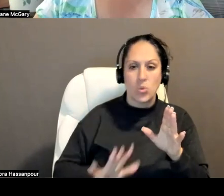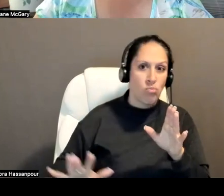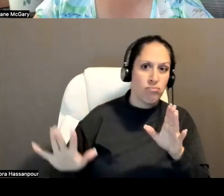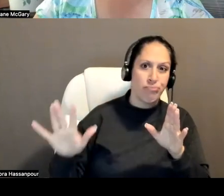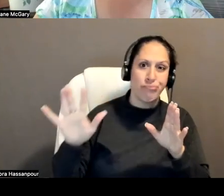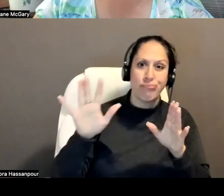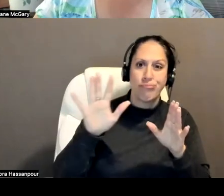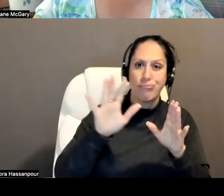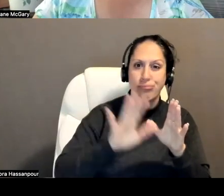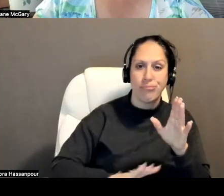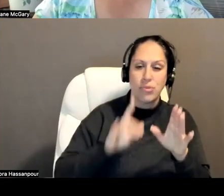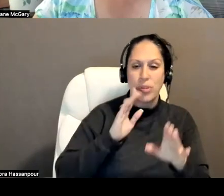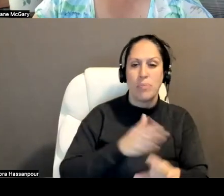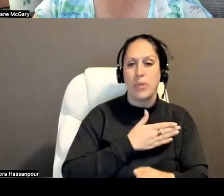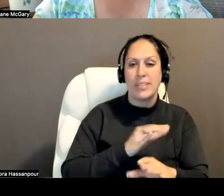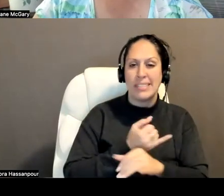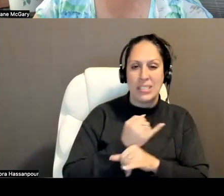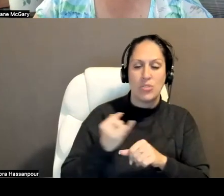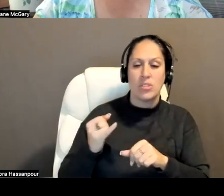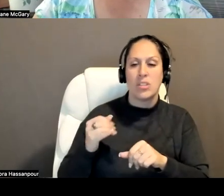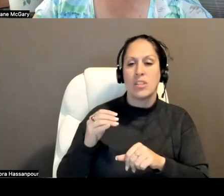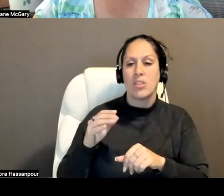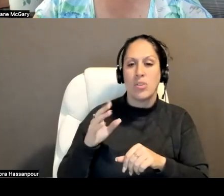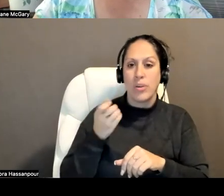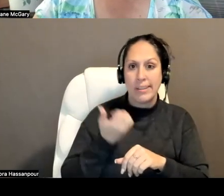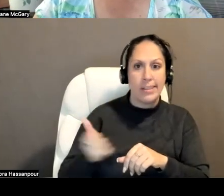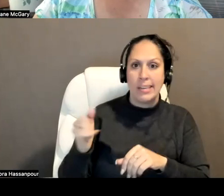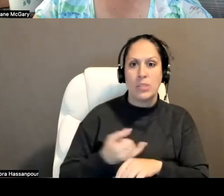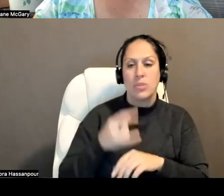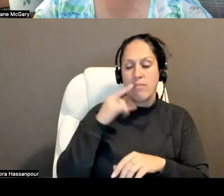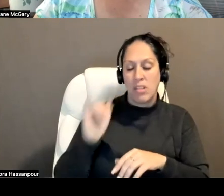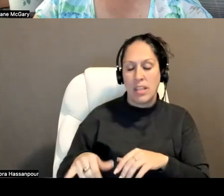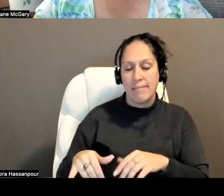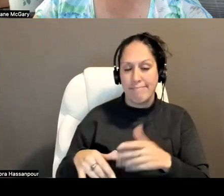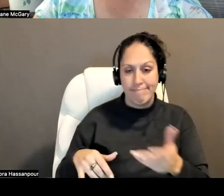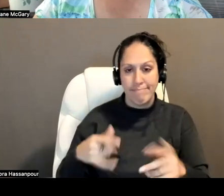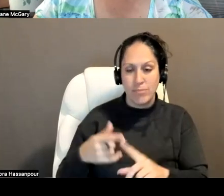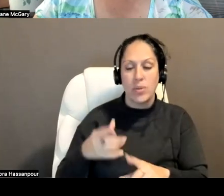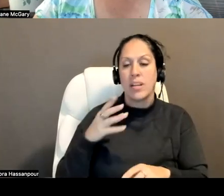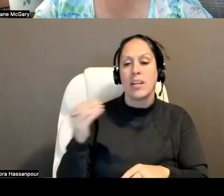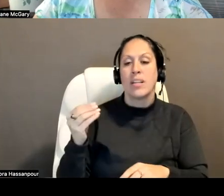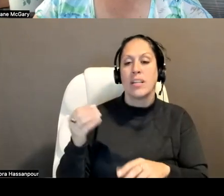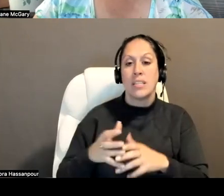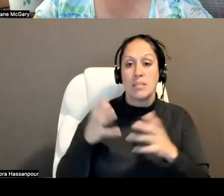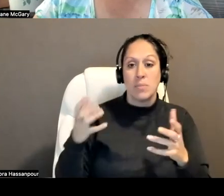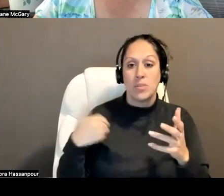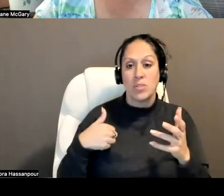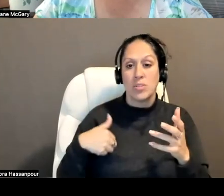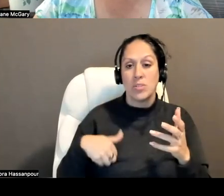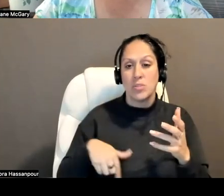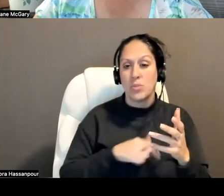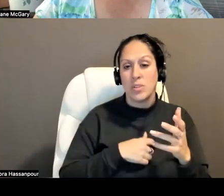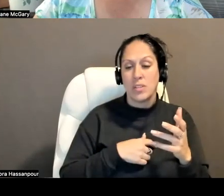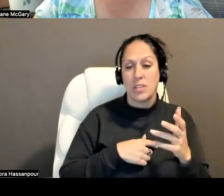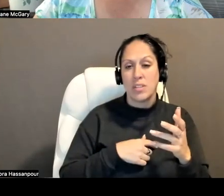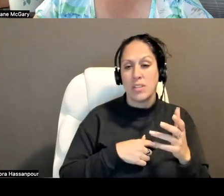music uh, industry, or any industry for that matter, as, and uh, as much as you know, and